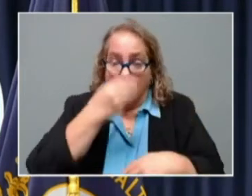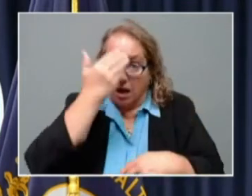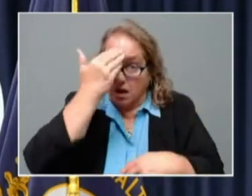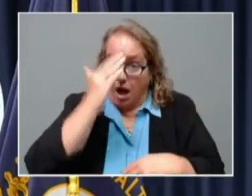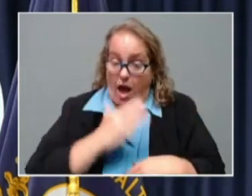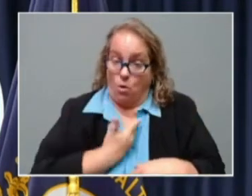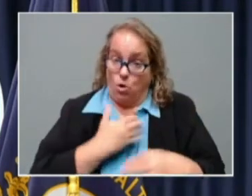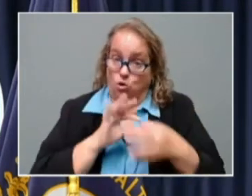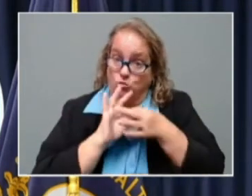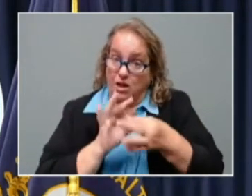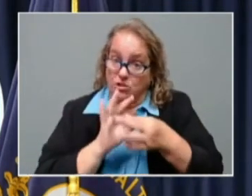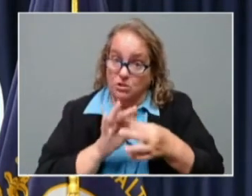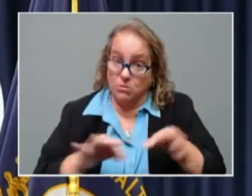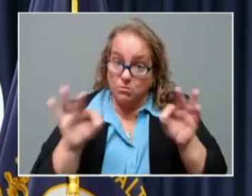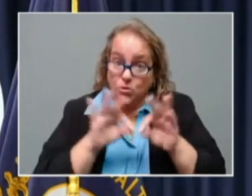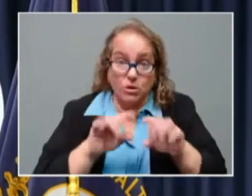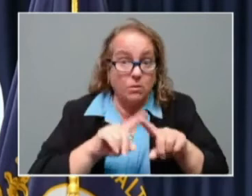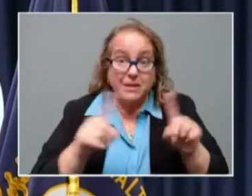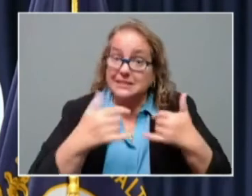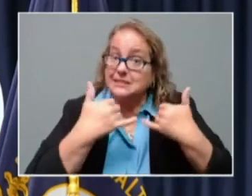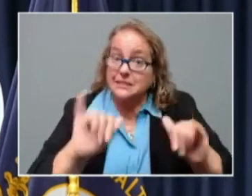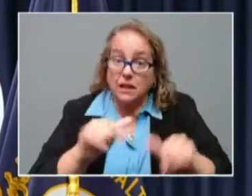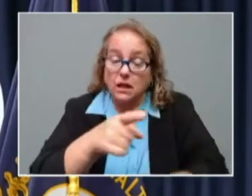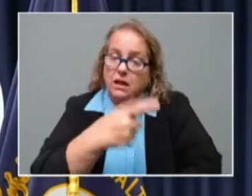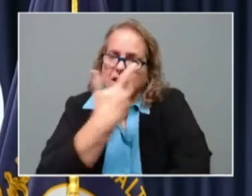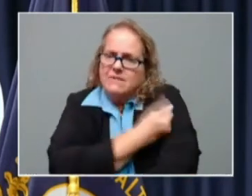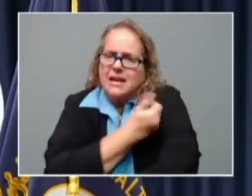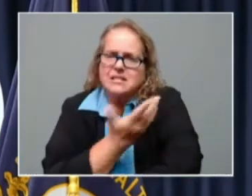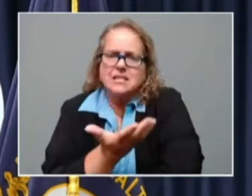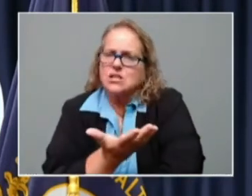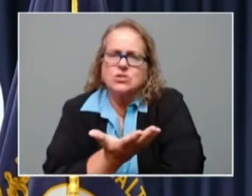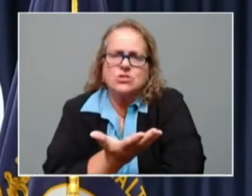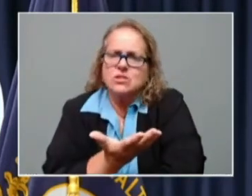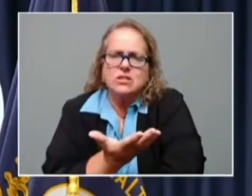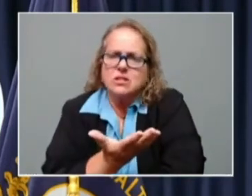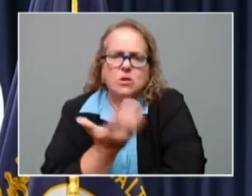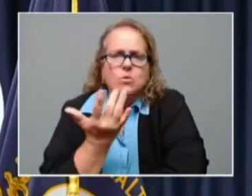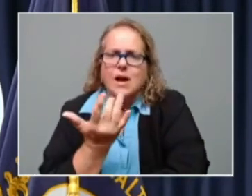truly believe that that's where we are and that people are gonna respond to